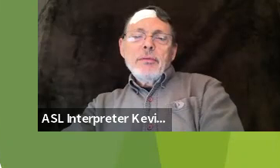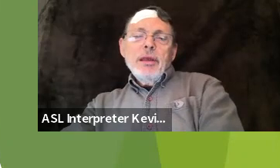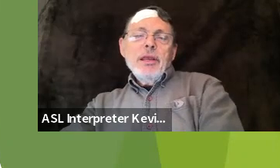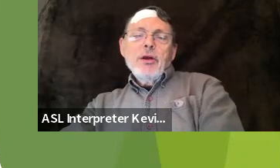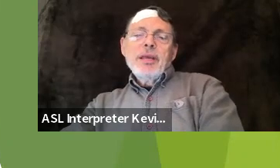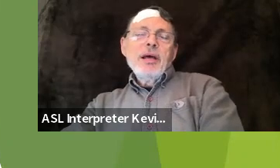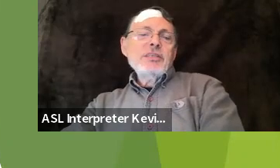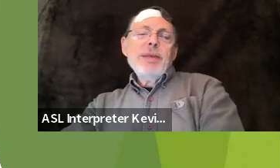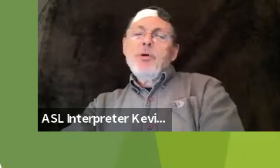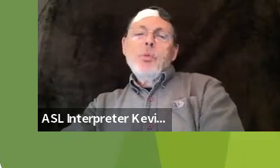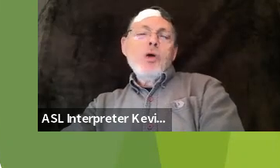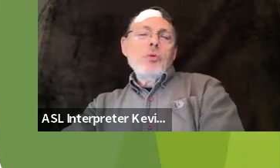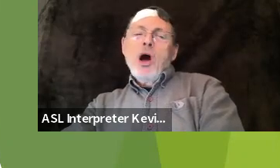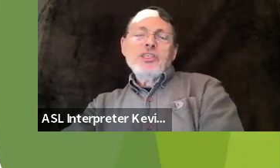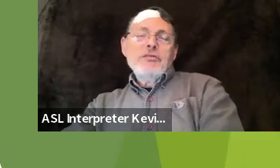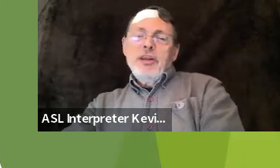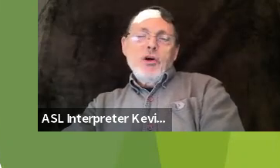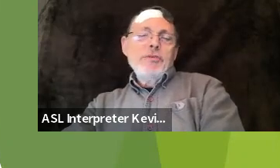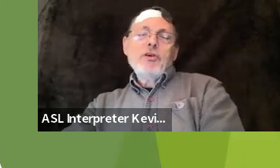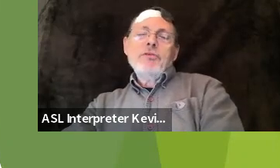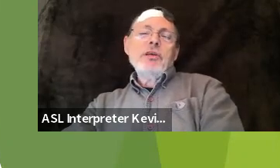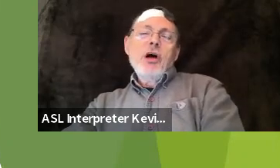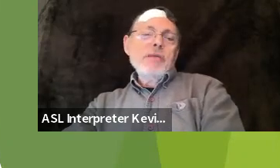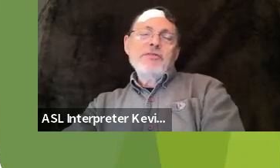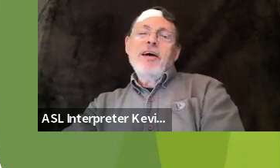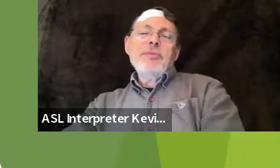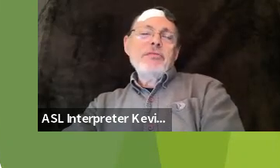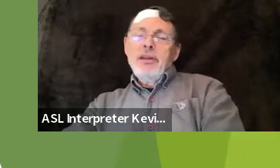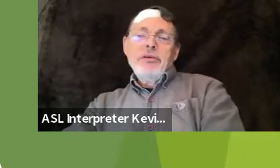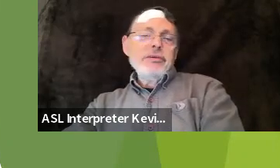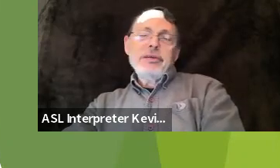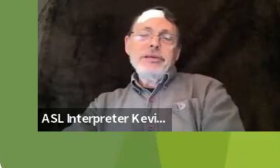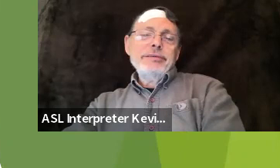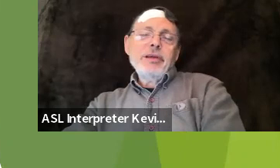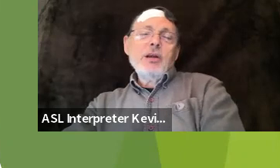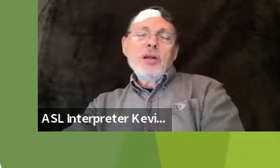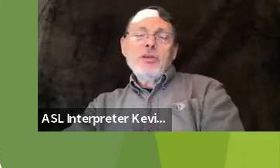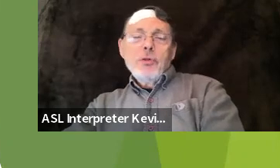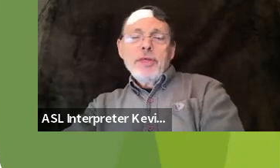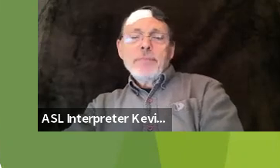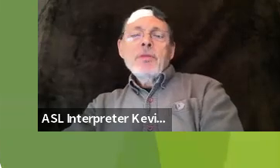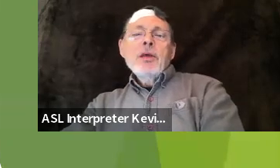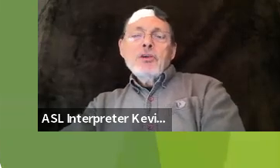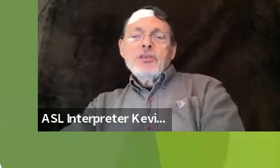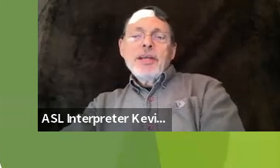And, you know, because people won't watch a video if it's overly long. If it's 25 minute video they're not going to watch the whole thing.